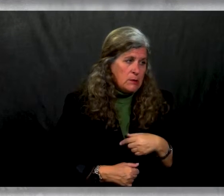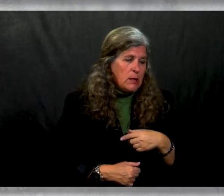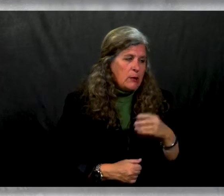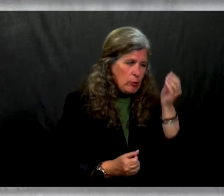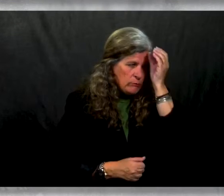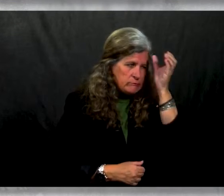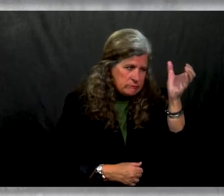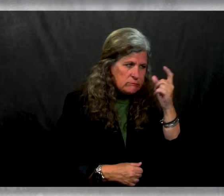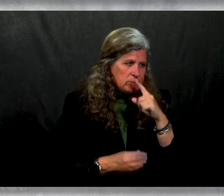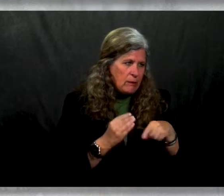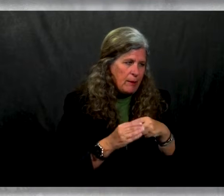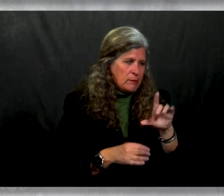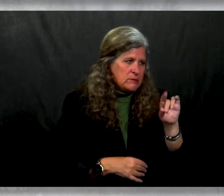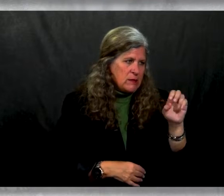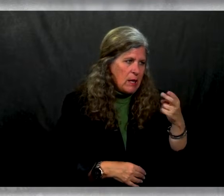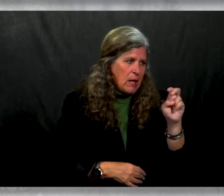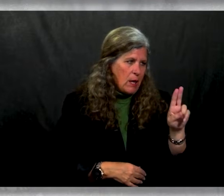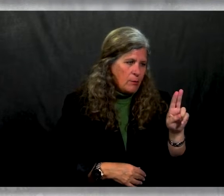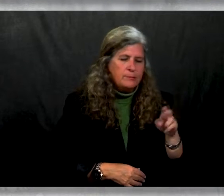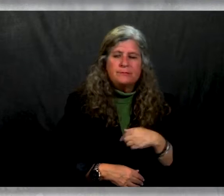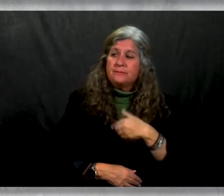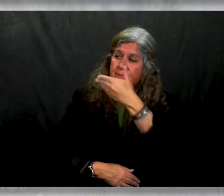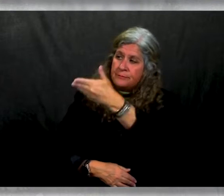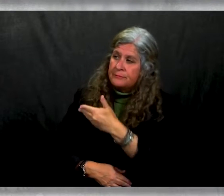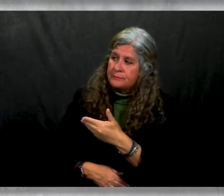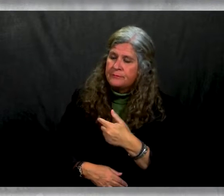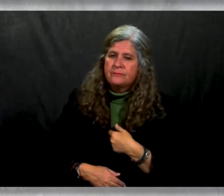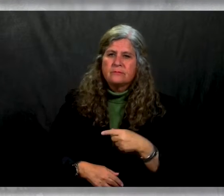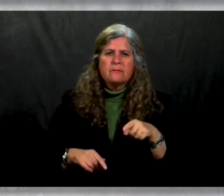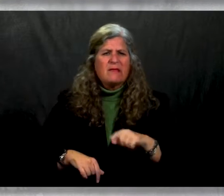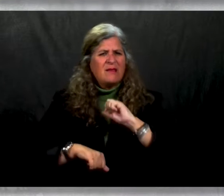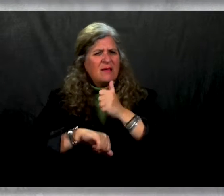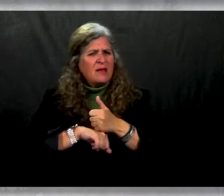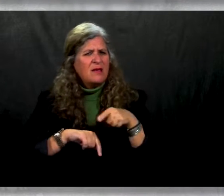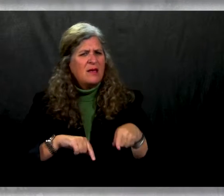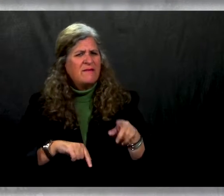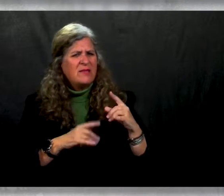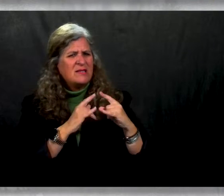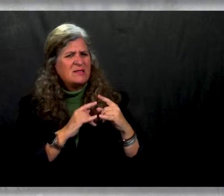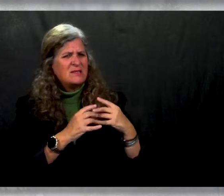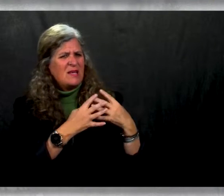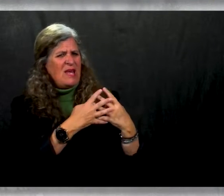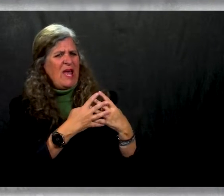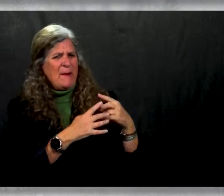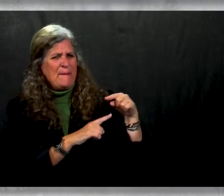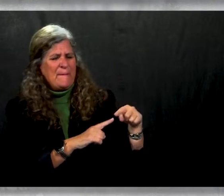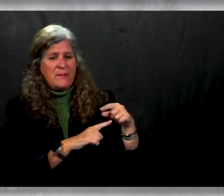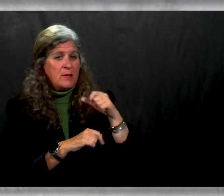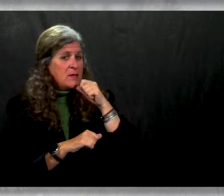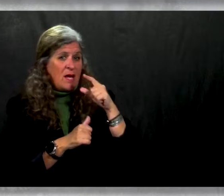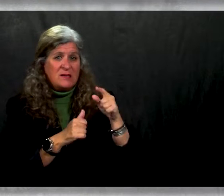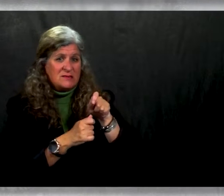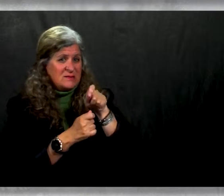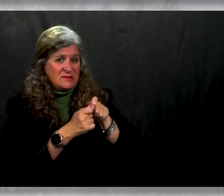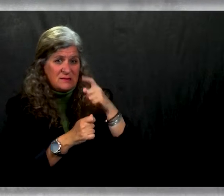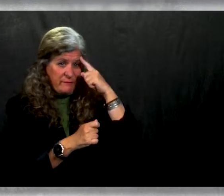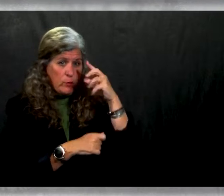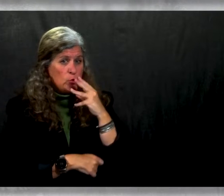You're very welcome. While the establishment of this camp may have not initially been specifically for Jews, how did we get there?